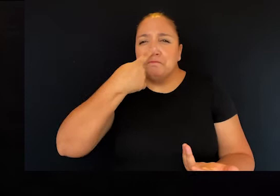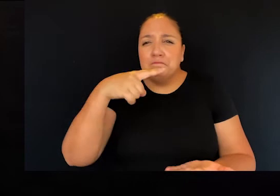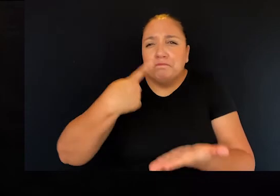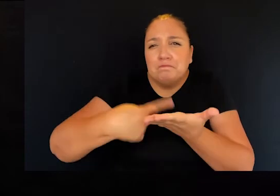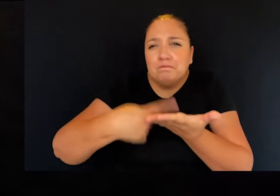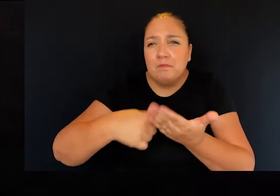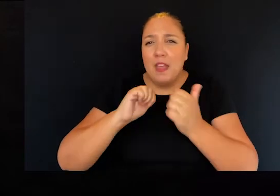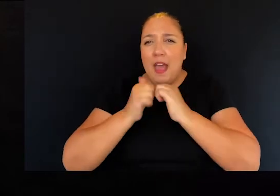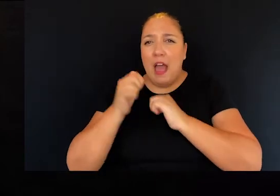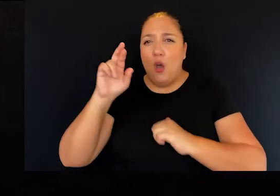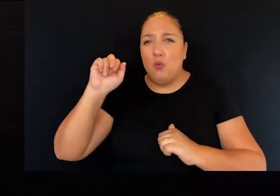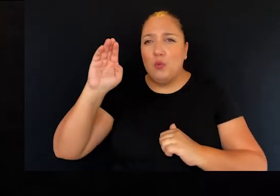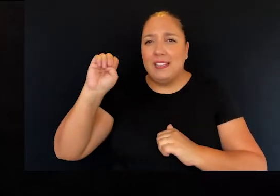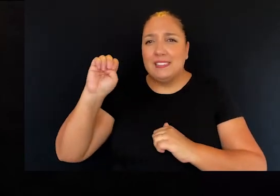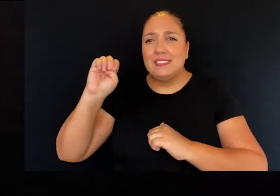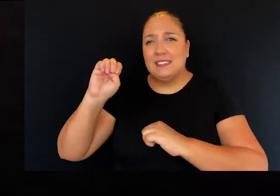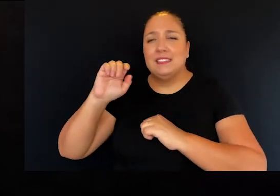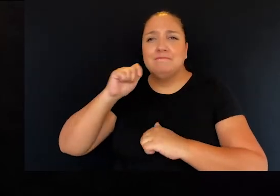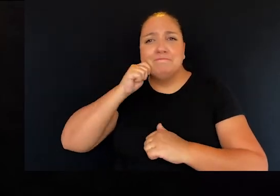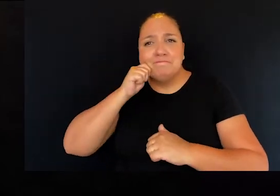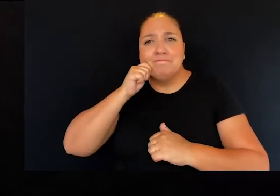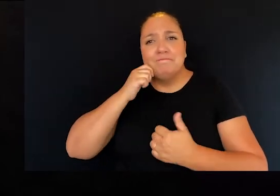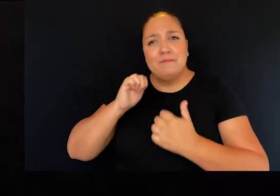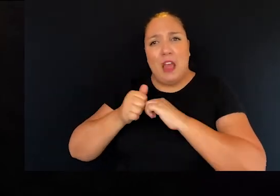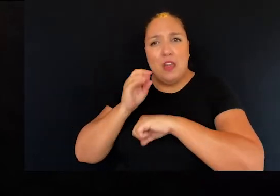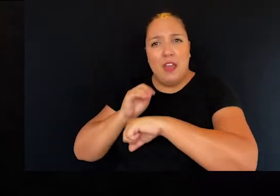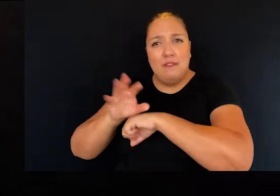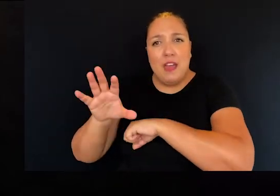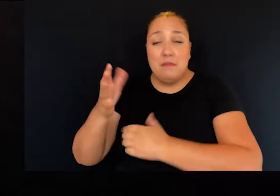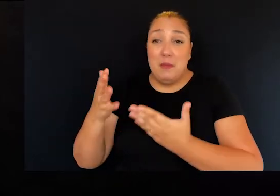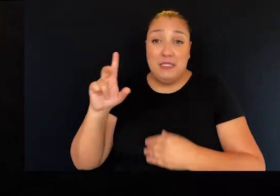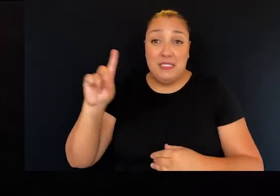in how the disability community and socially in general